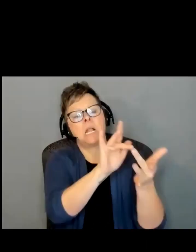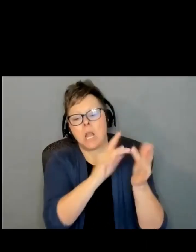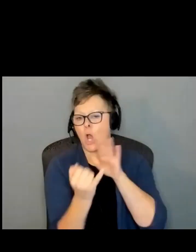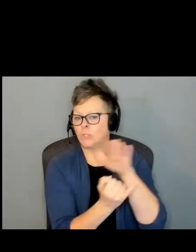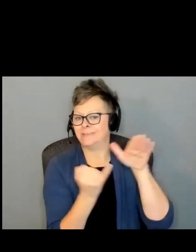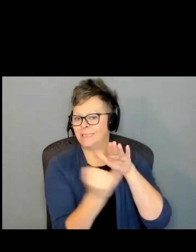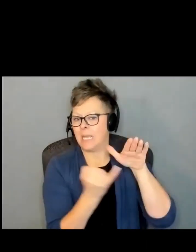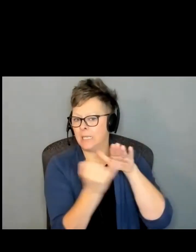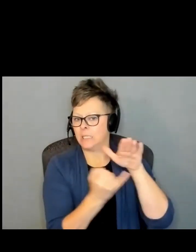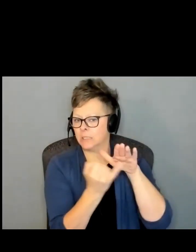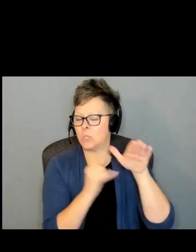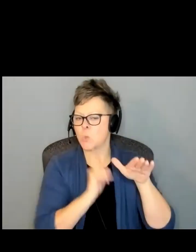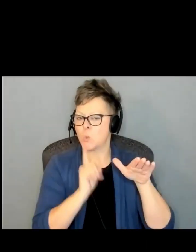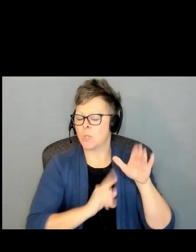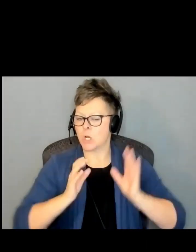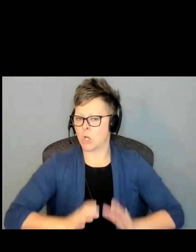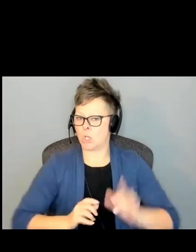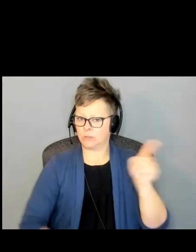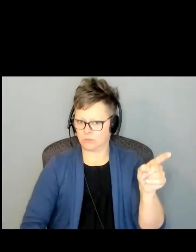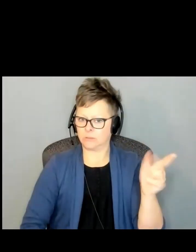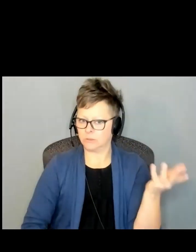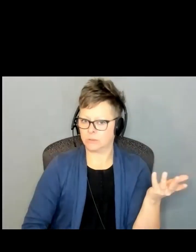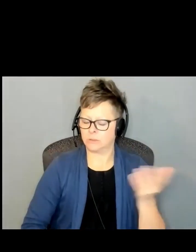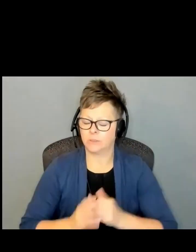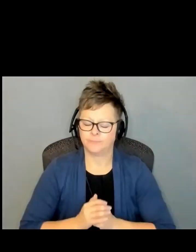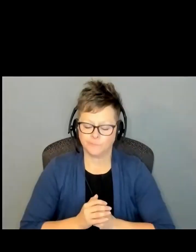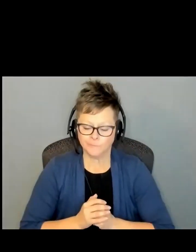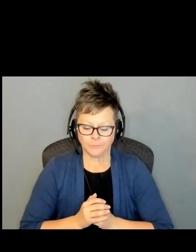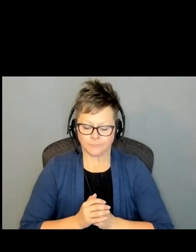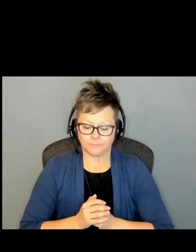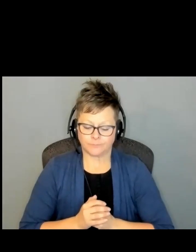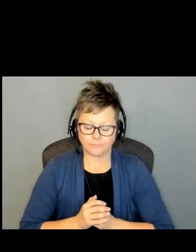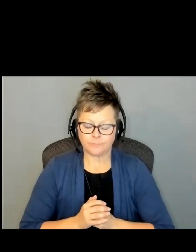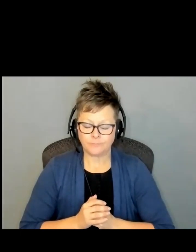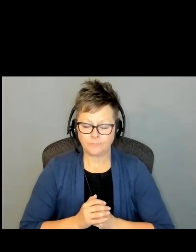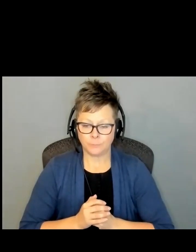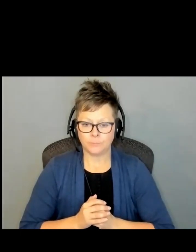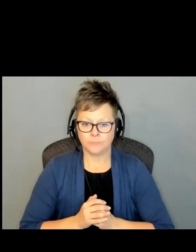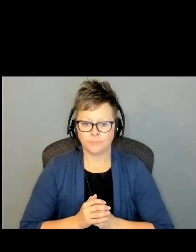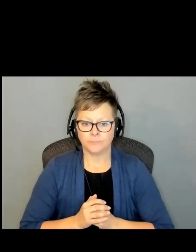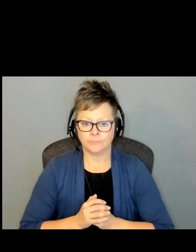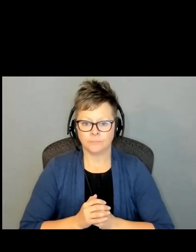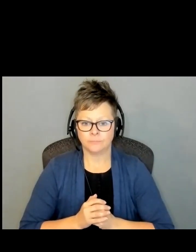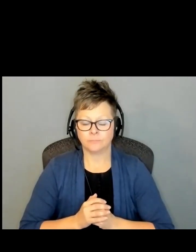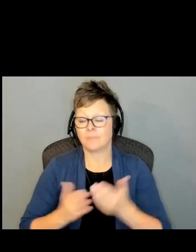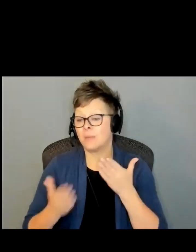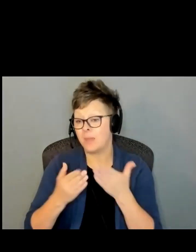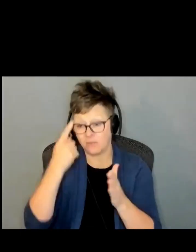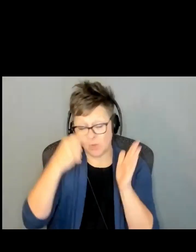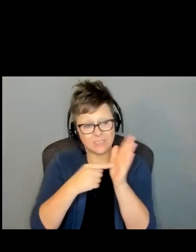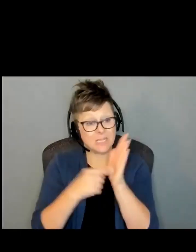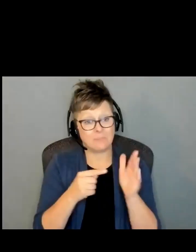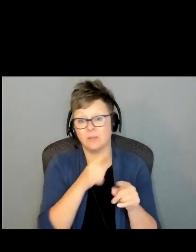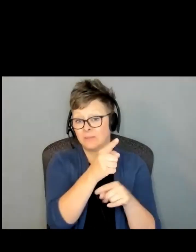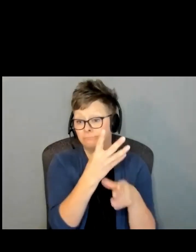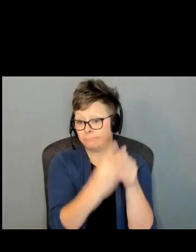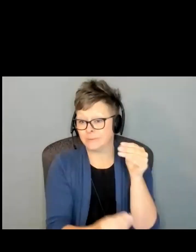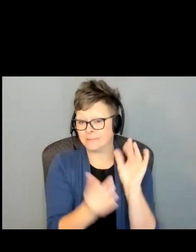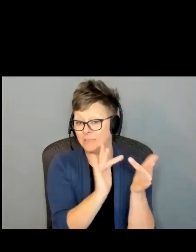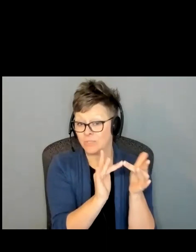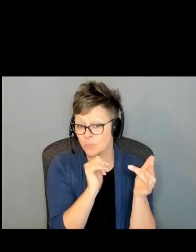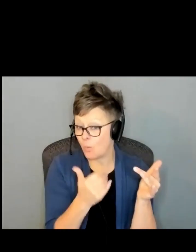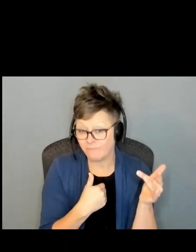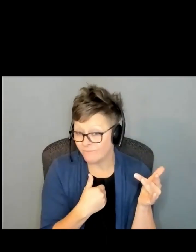Or they may not have Internet to have a look at the websites inviting them to participate